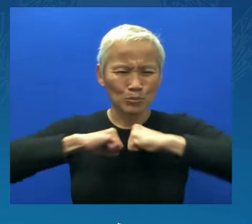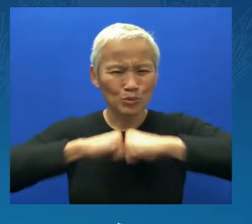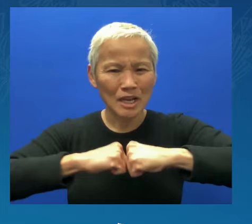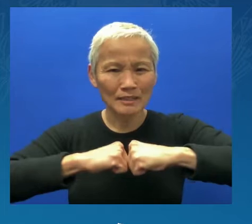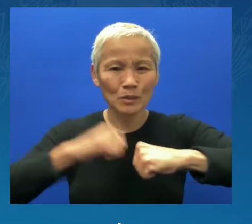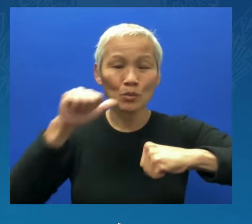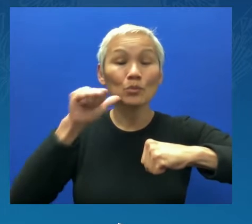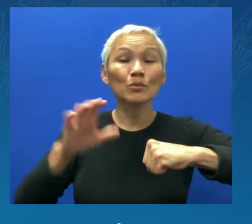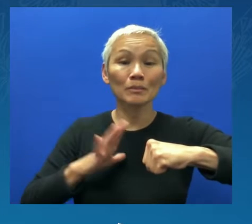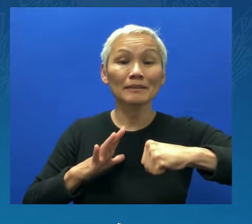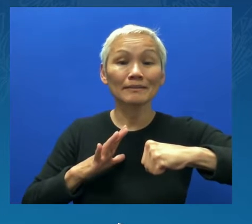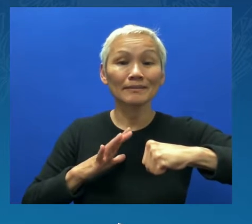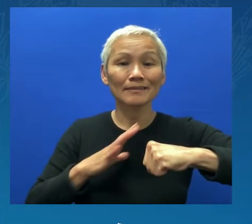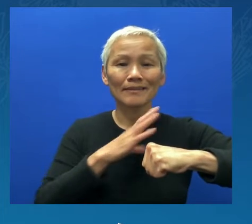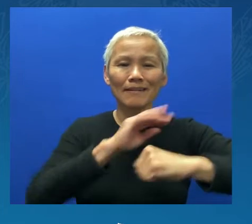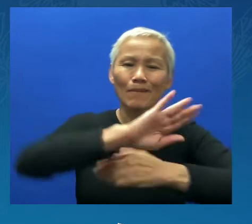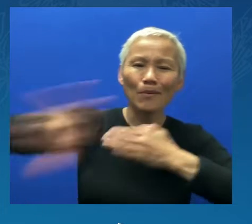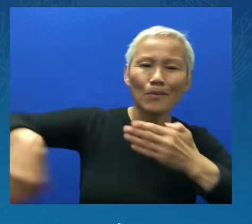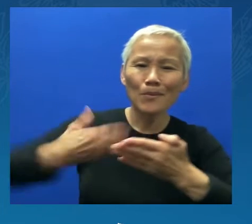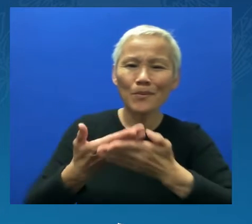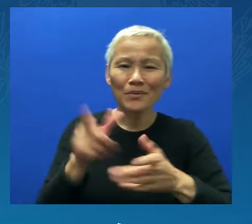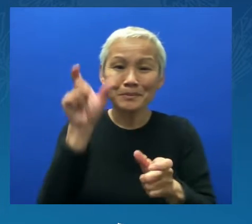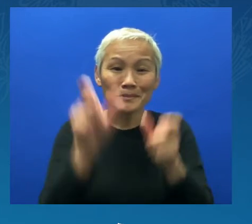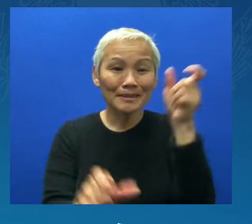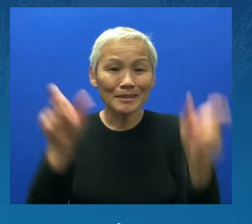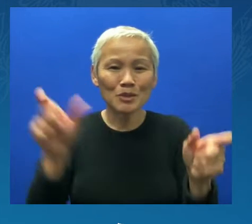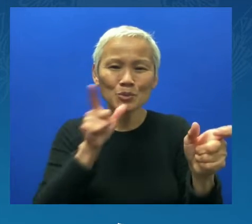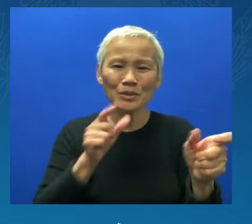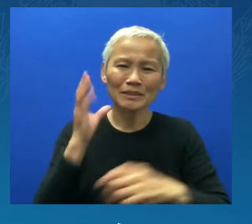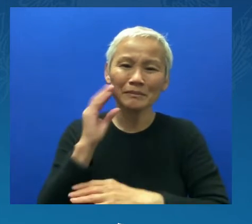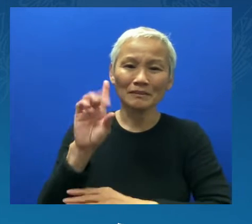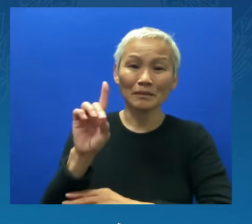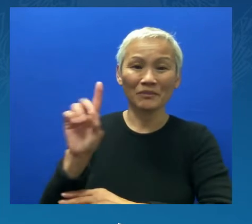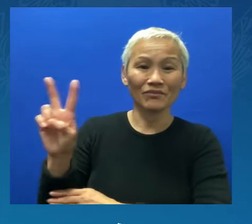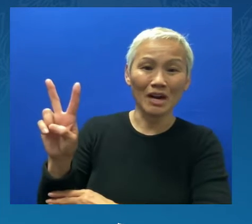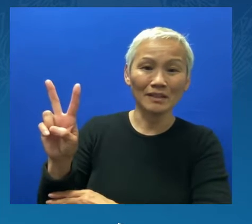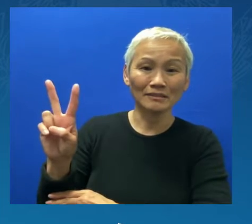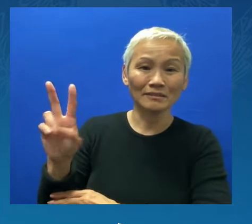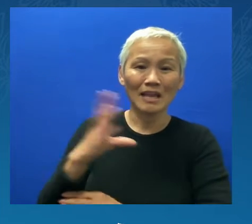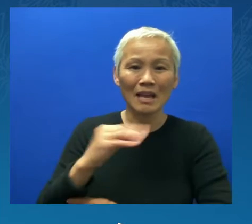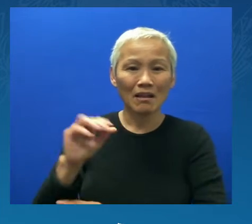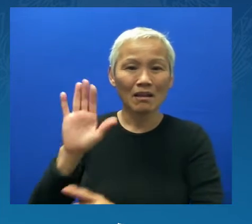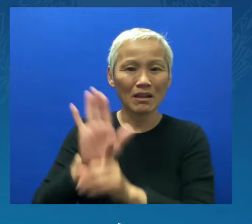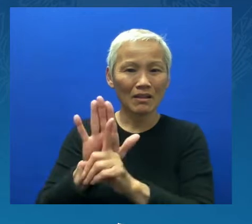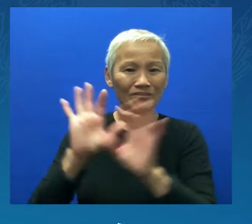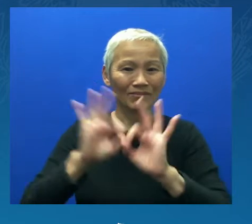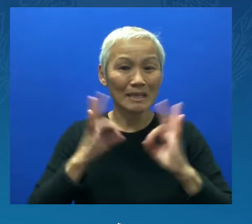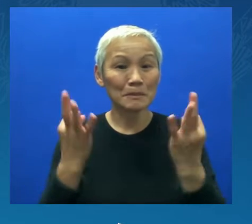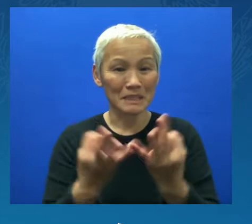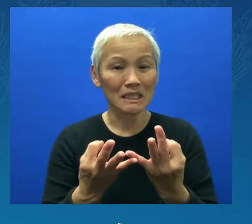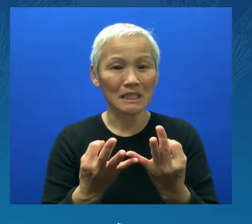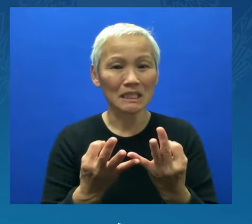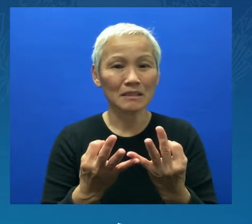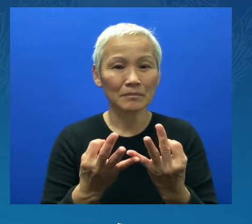but women and their families in any of those aspects, her work and her championing